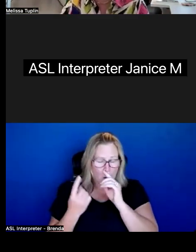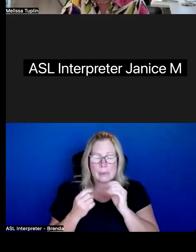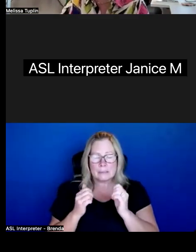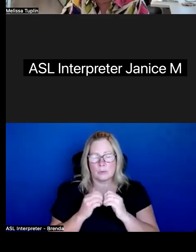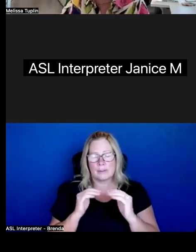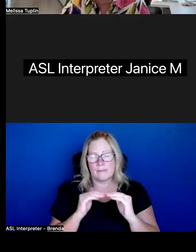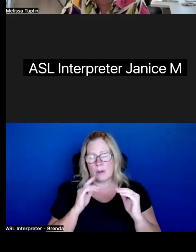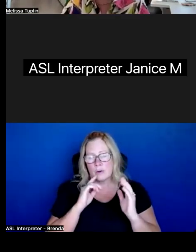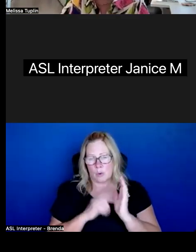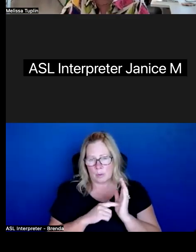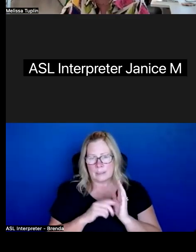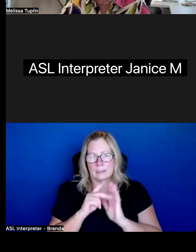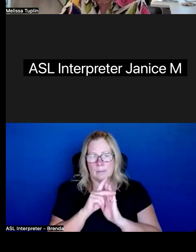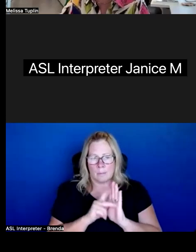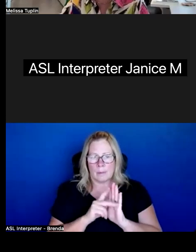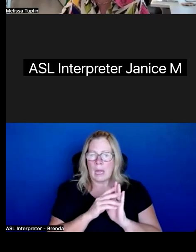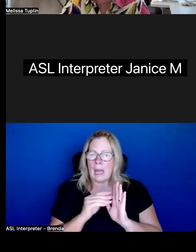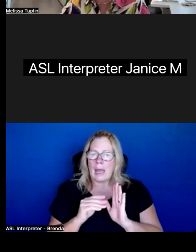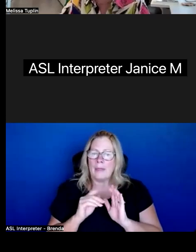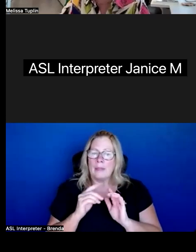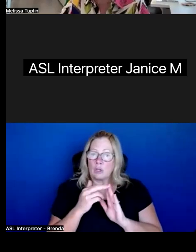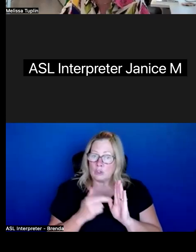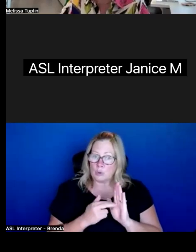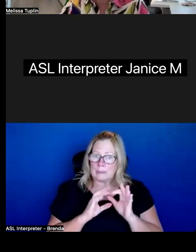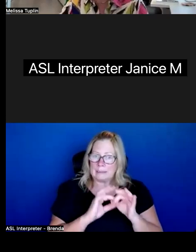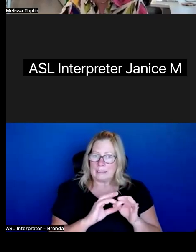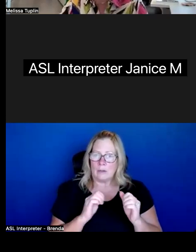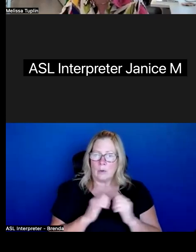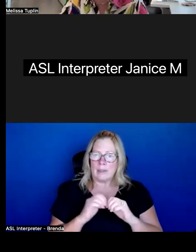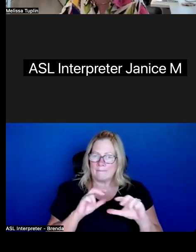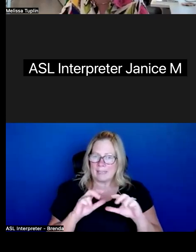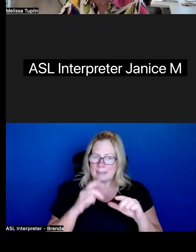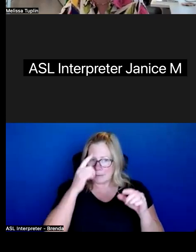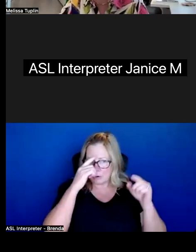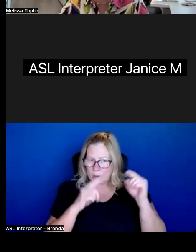out in investment agreements, Calgary Arts Development, as a steward of public funds,